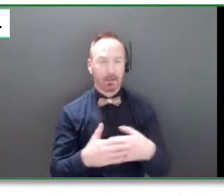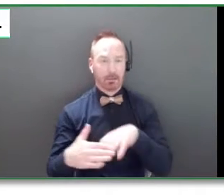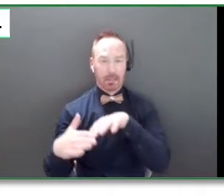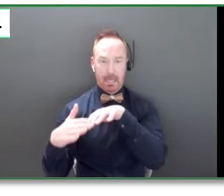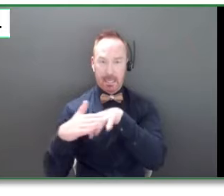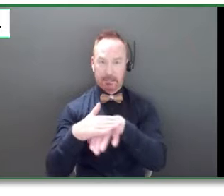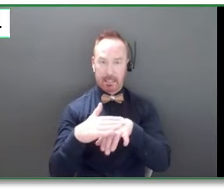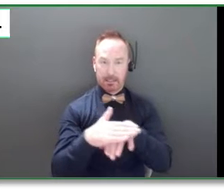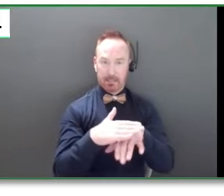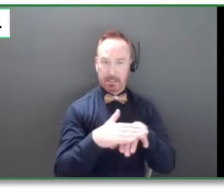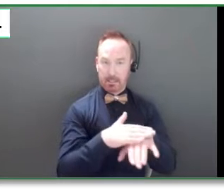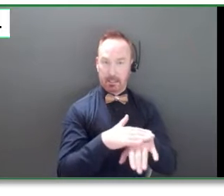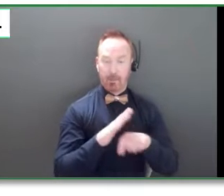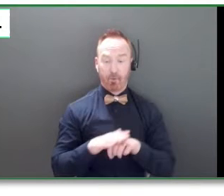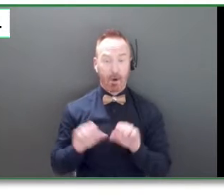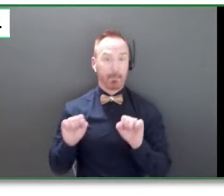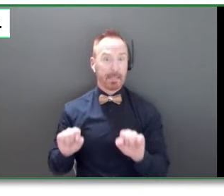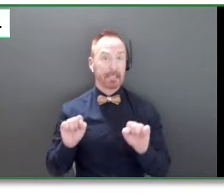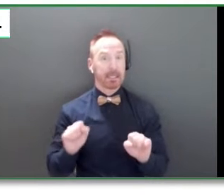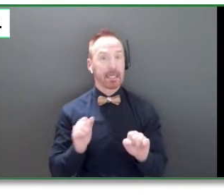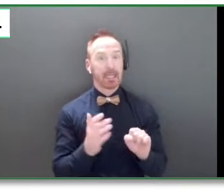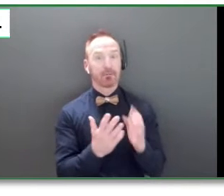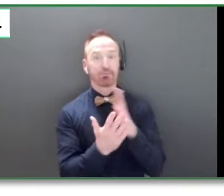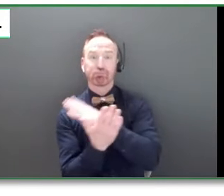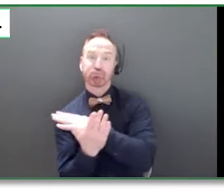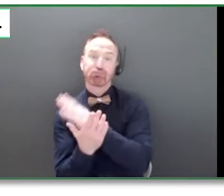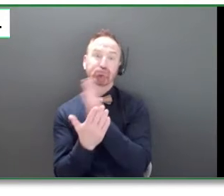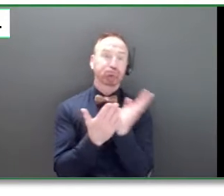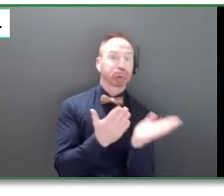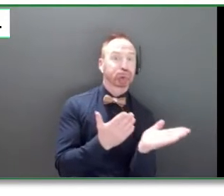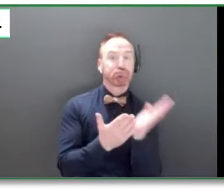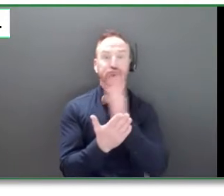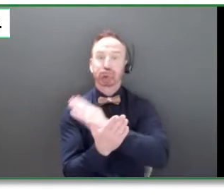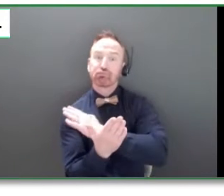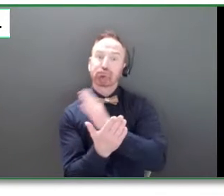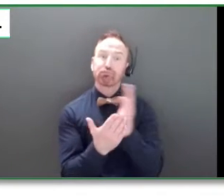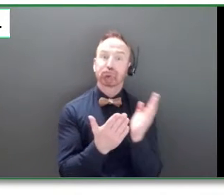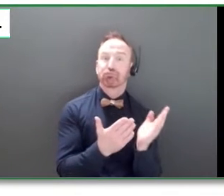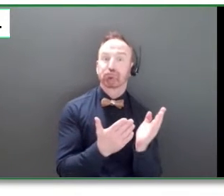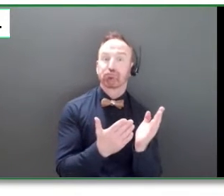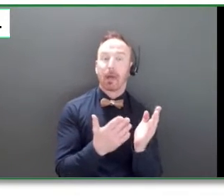abilities as including but not limited to parking